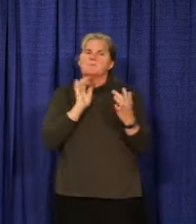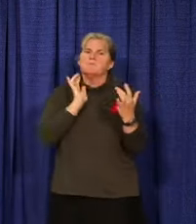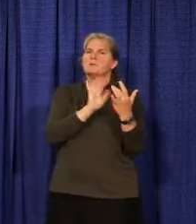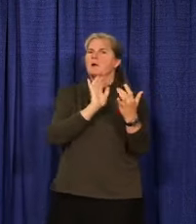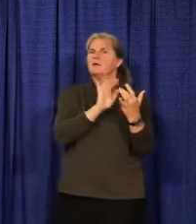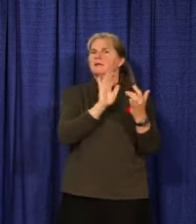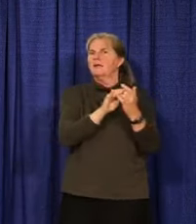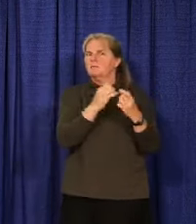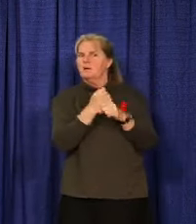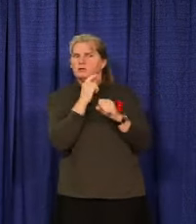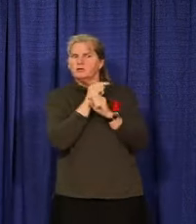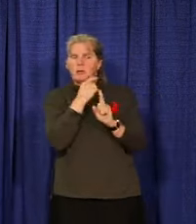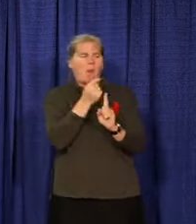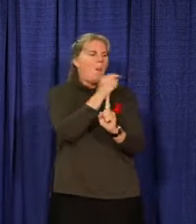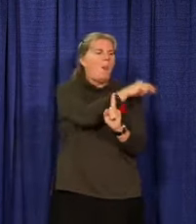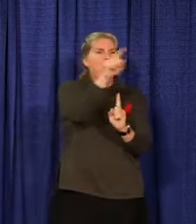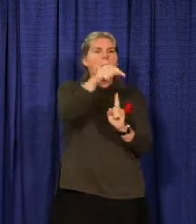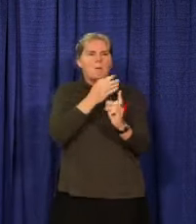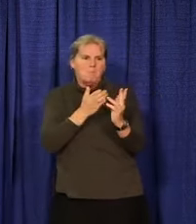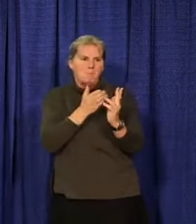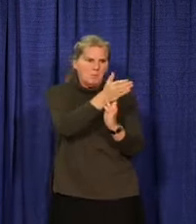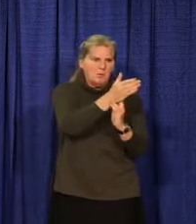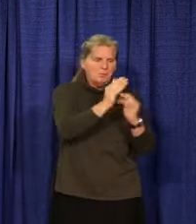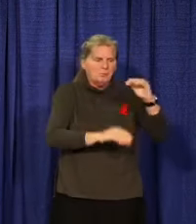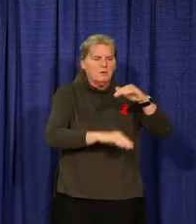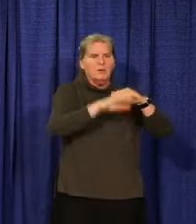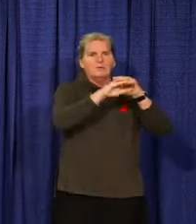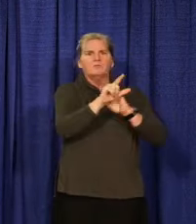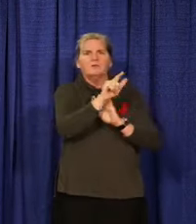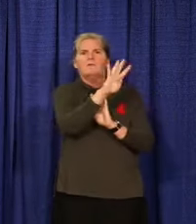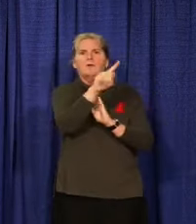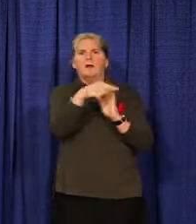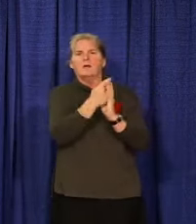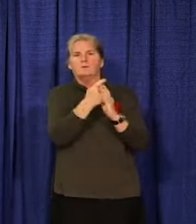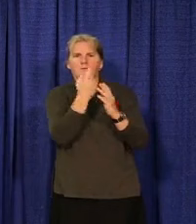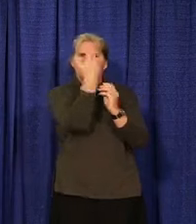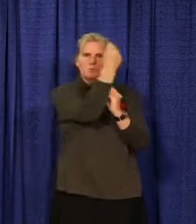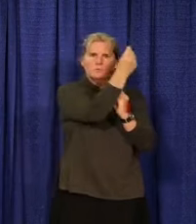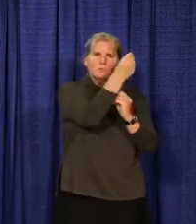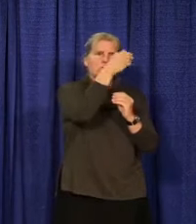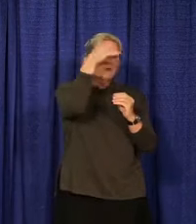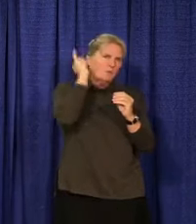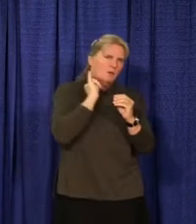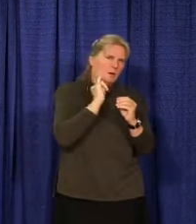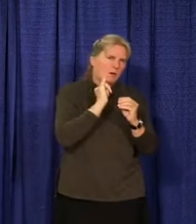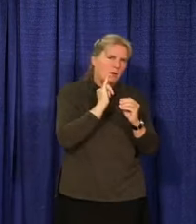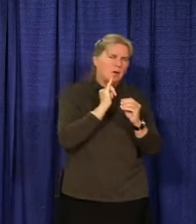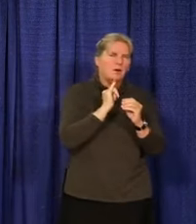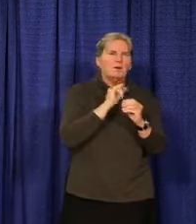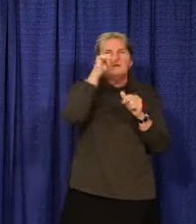designated transit route and to leave the territory within 24 hours. I would like to remind all